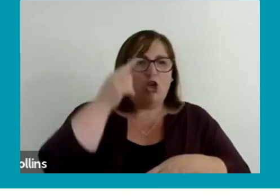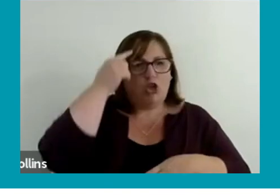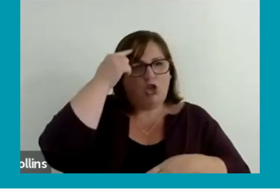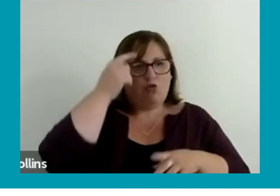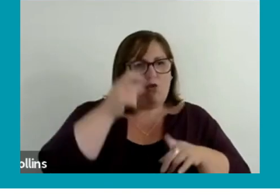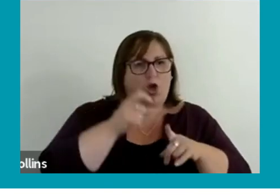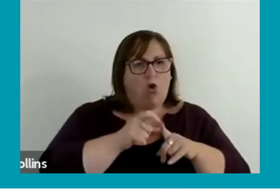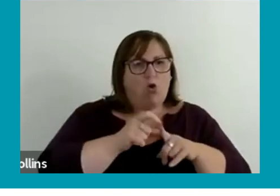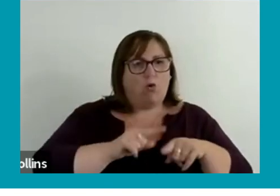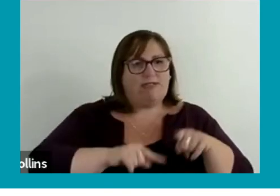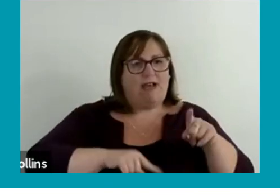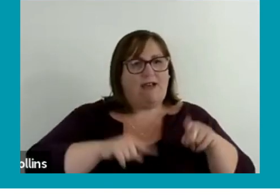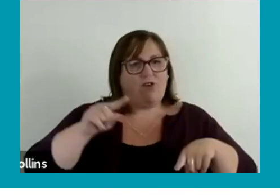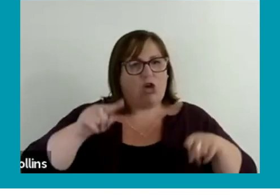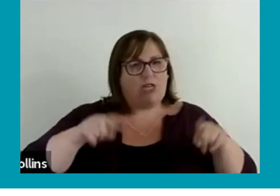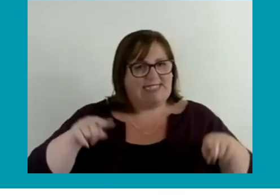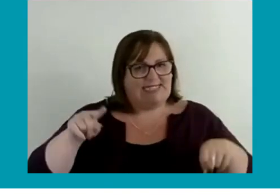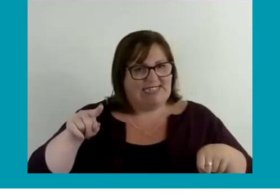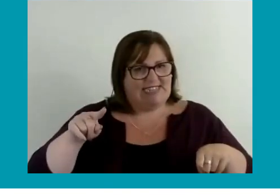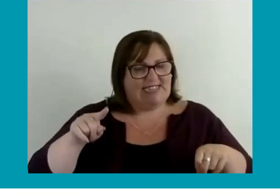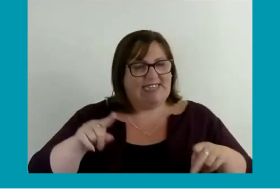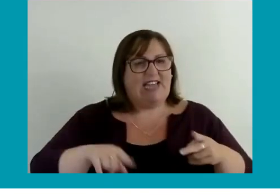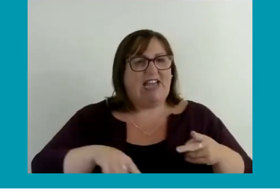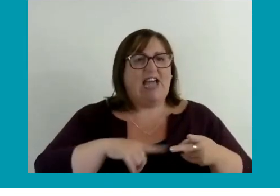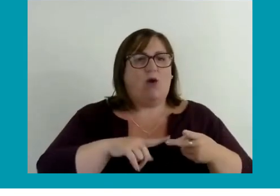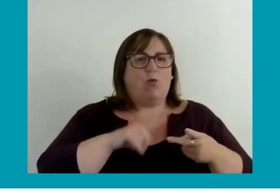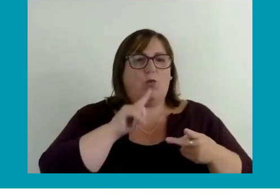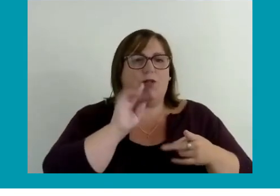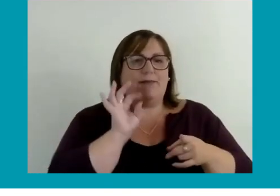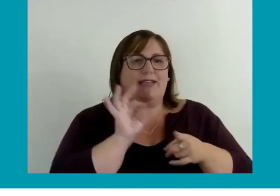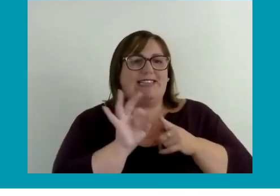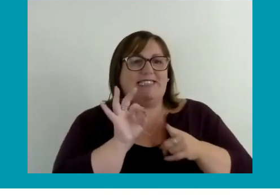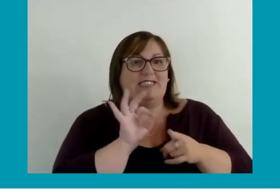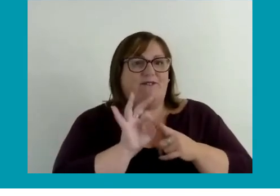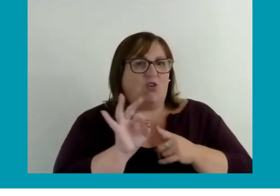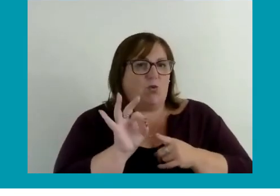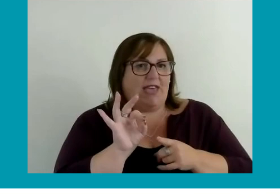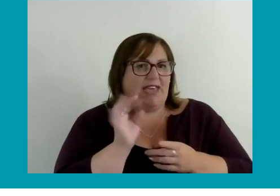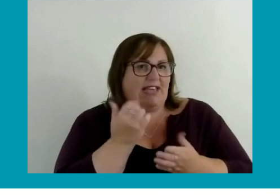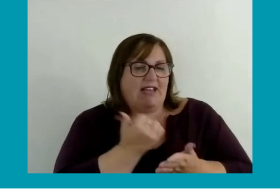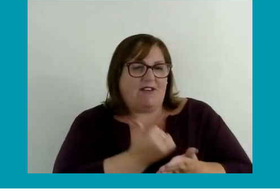interviewing a fabulous lady called Amanda who will share some tips and guidance on how